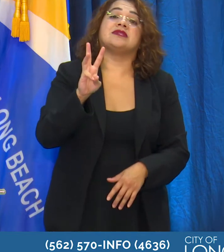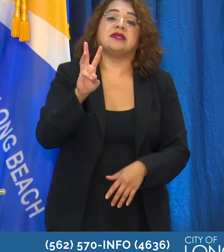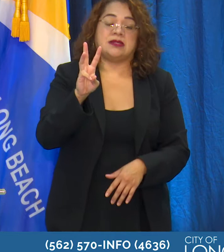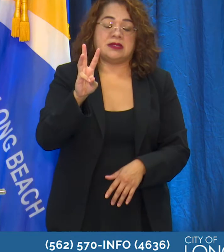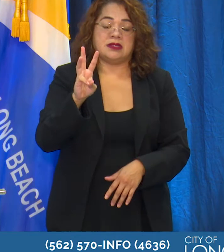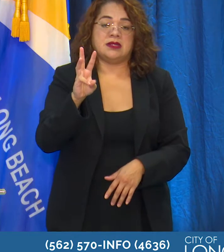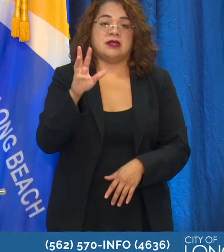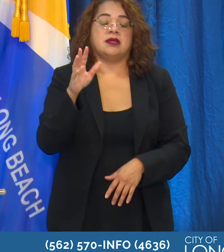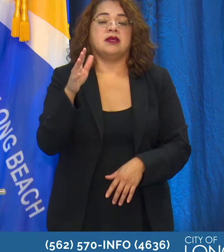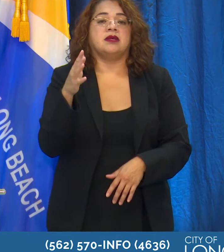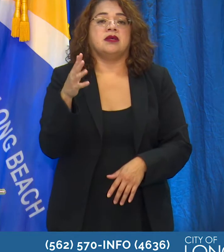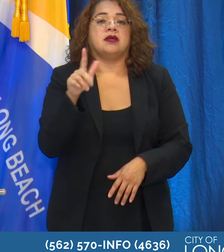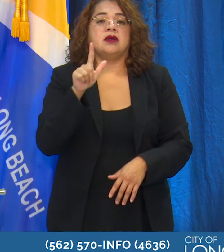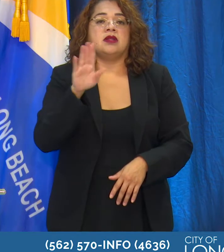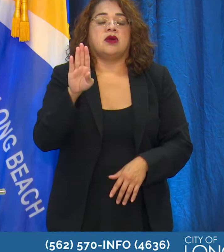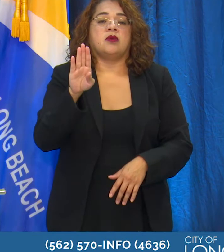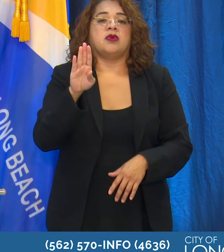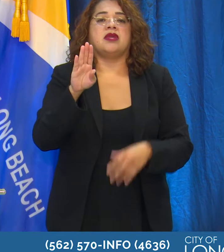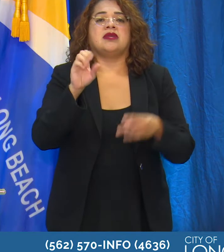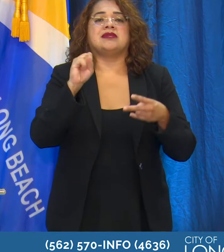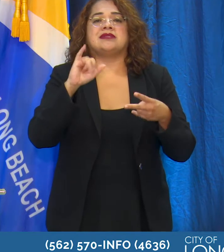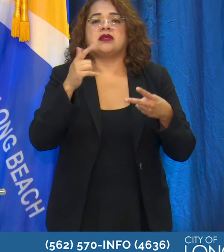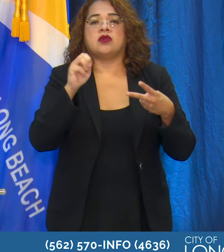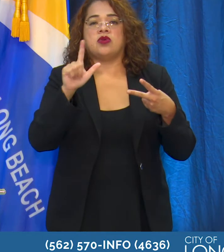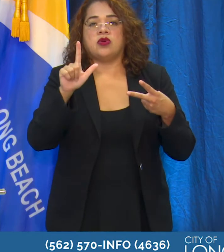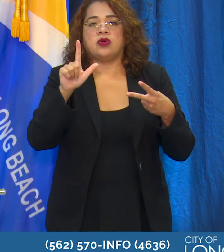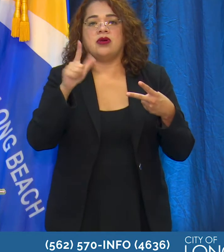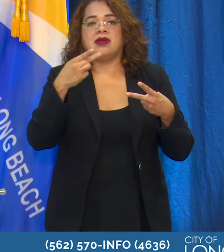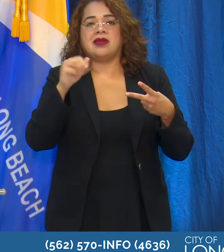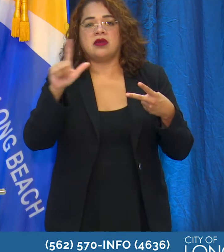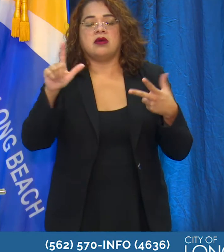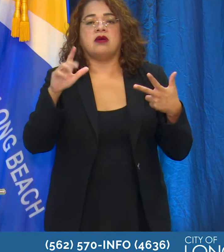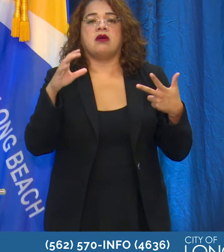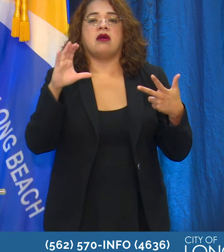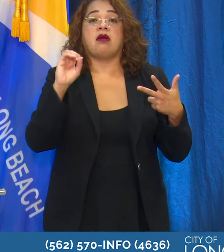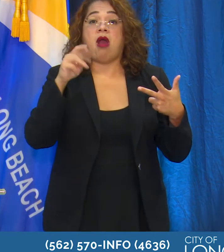Residents of Long Beach, Signal Hill, Lakewood, Compton, and Paramount are also welcome.